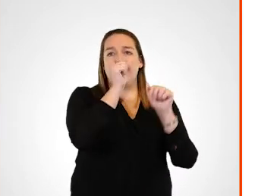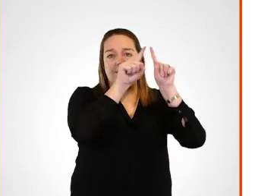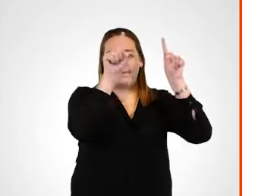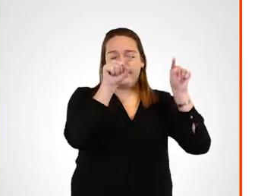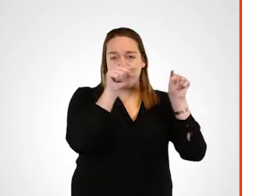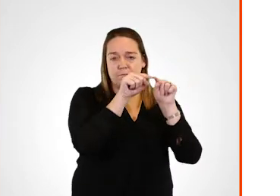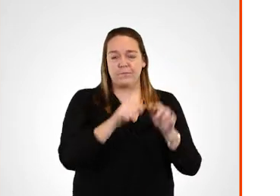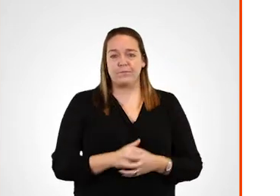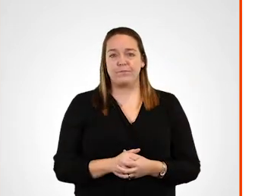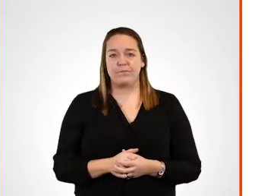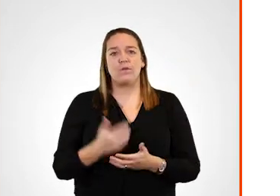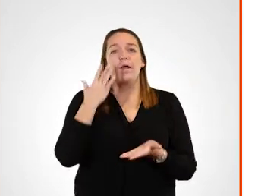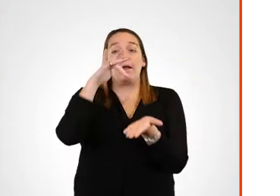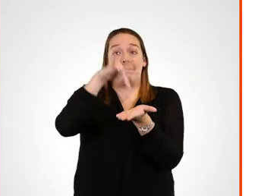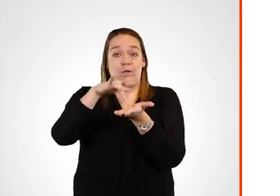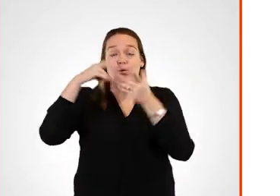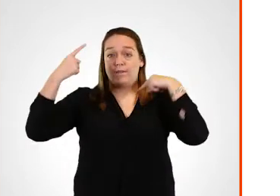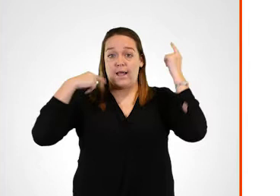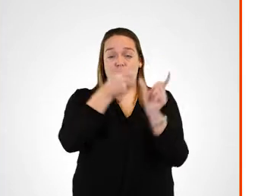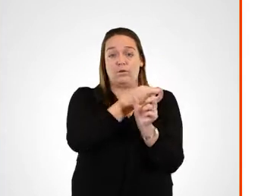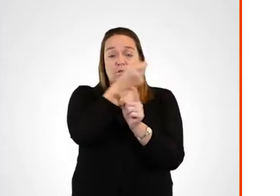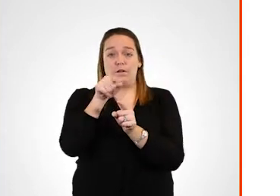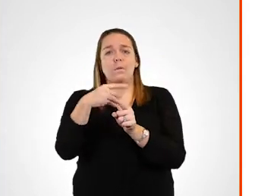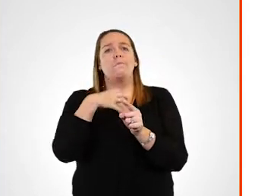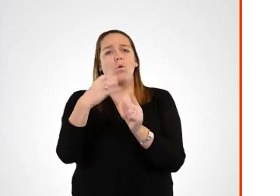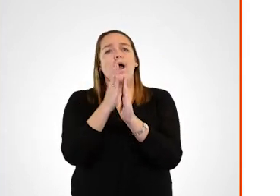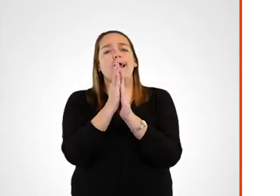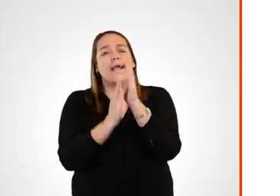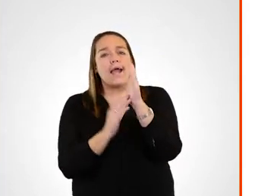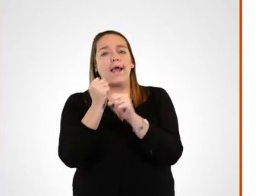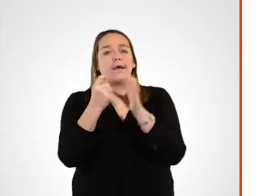But when we go to the middle sounds, we see larger gaps for some sounds,